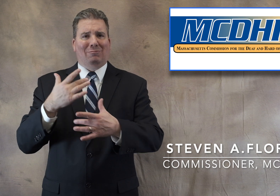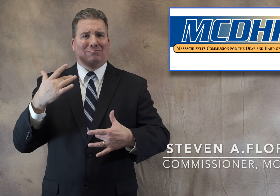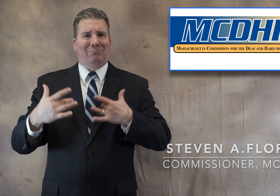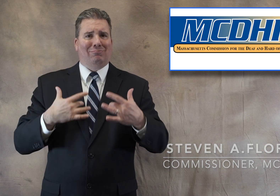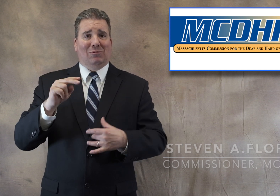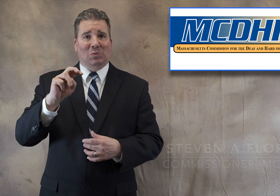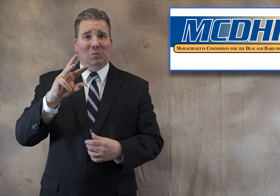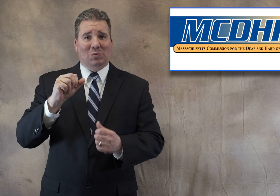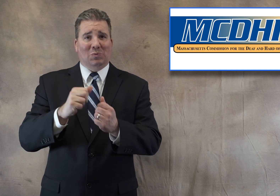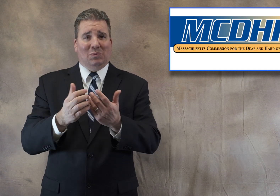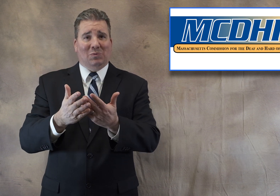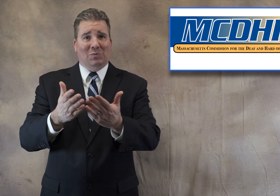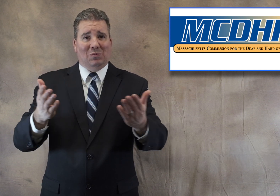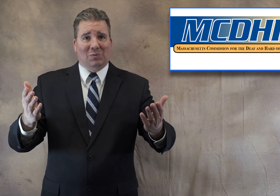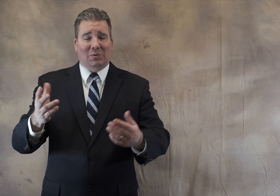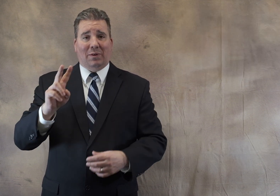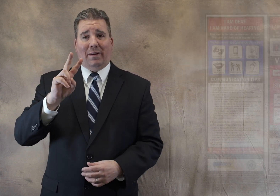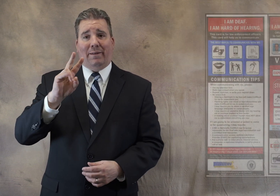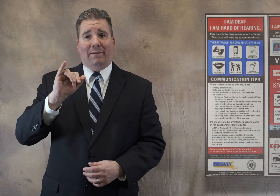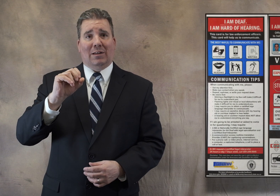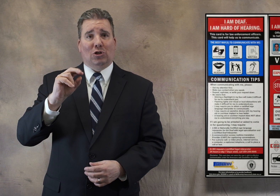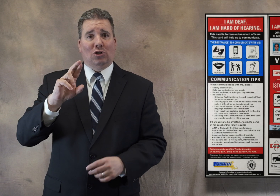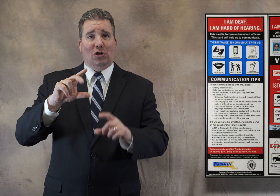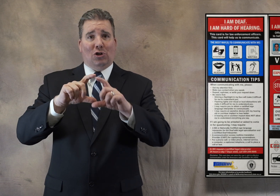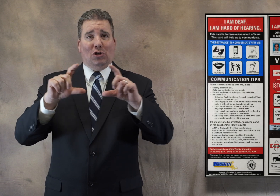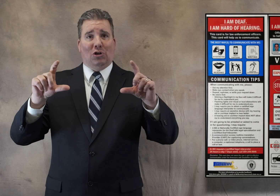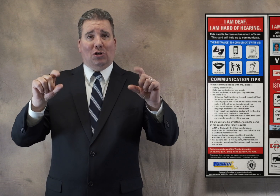I’m pleased to share some exciting news with you.